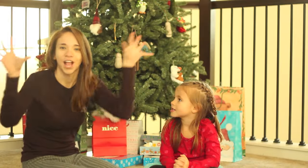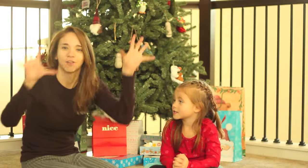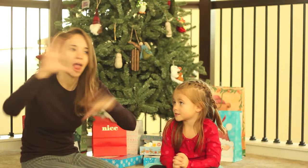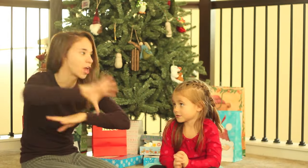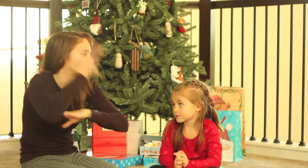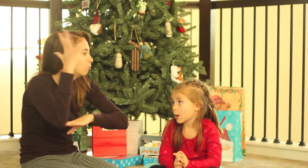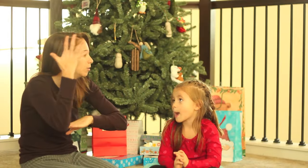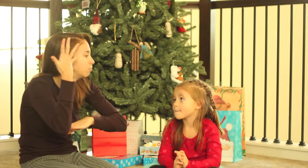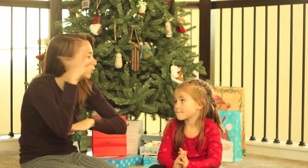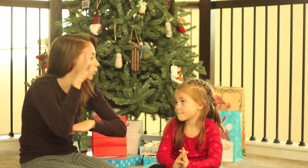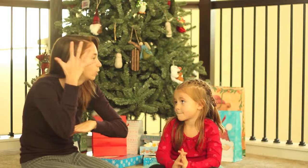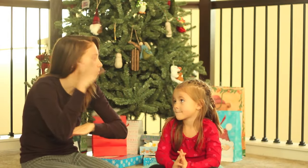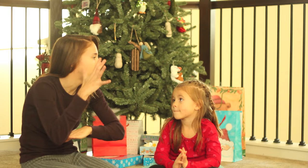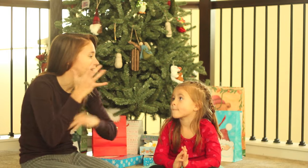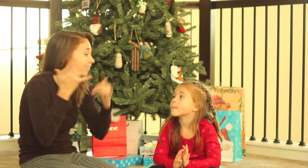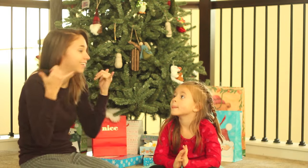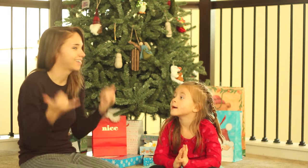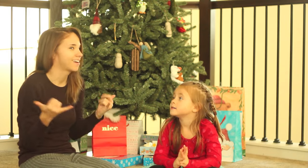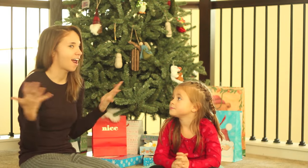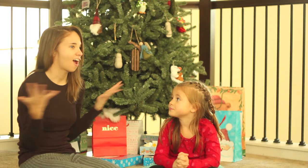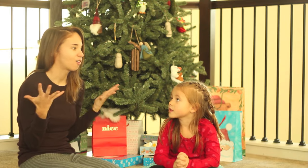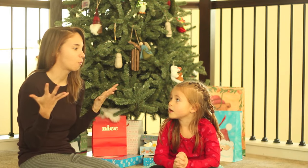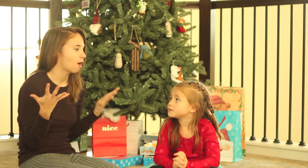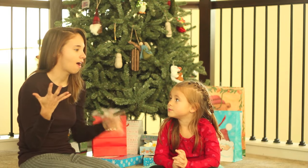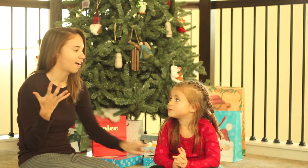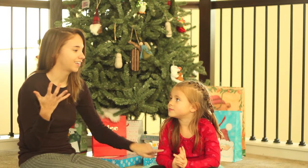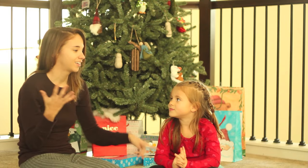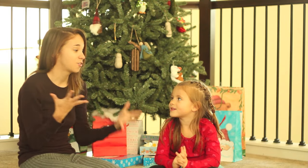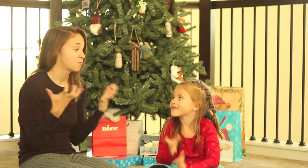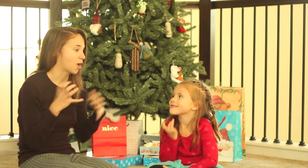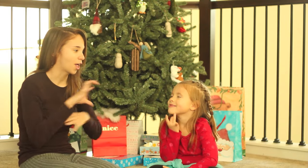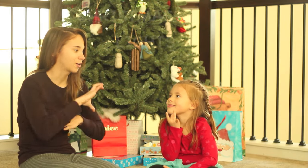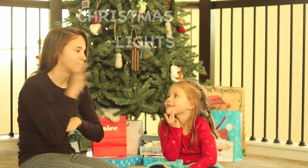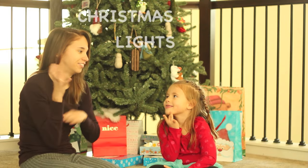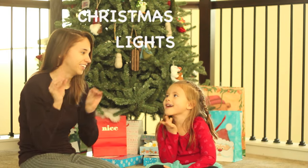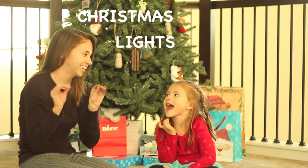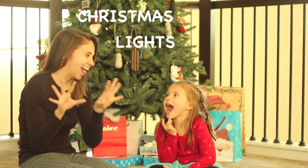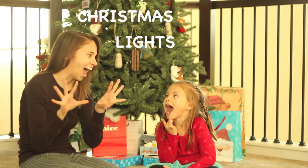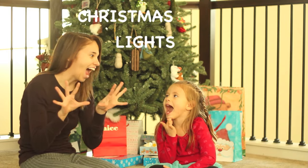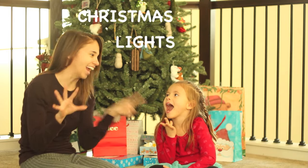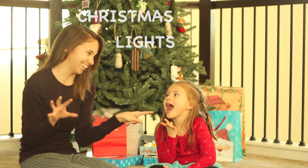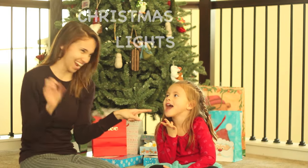We just finished decorating the Christmas tree. Now, what? Do you want the Christmas lights on?